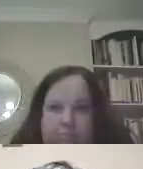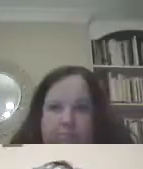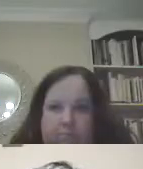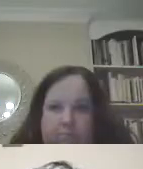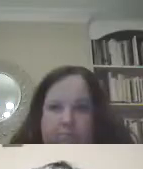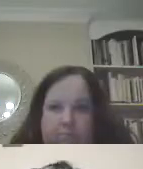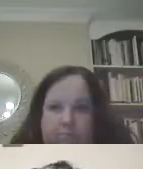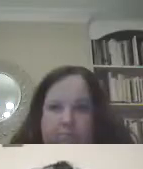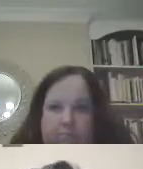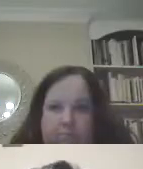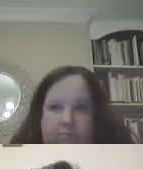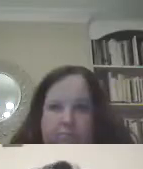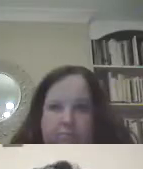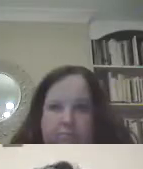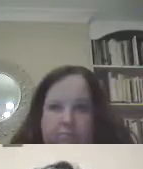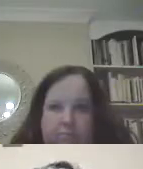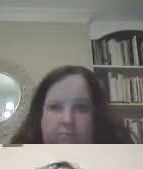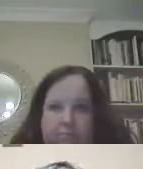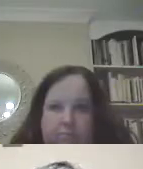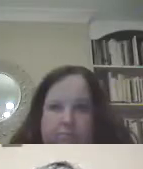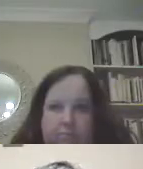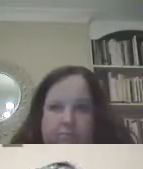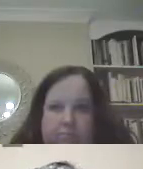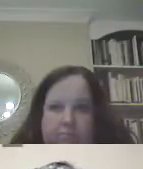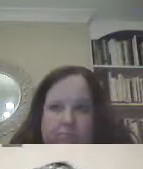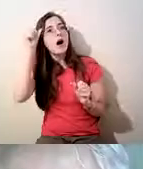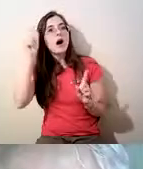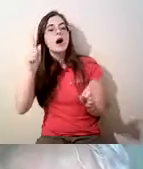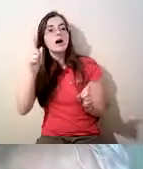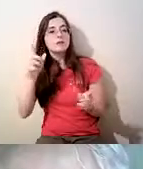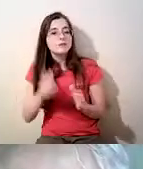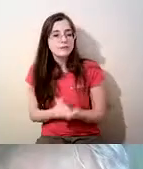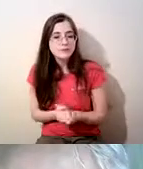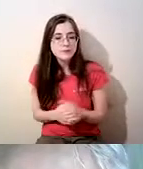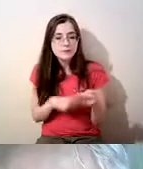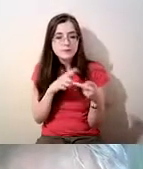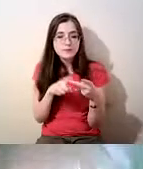would be paying attention to it the second is that since in the developing countries it's not only